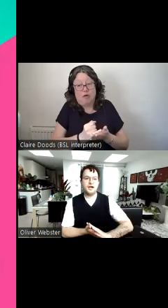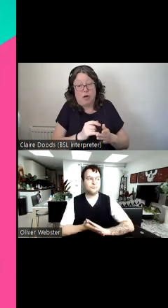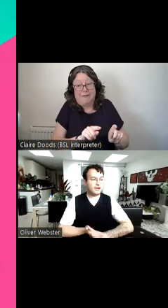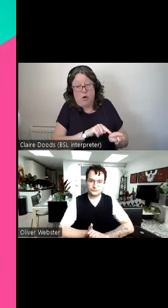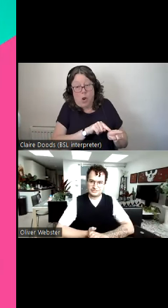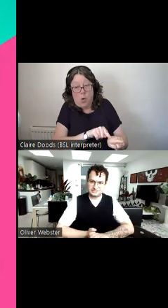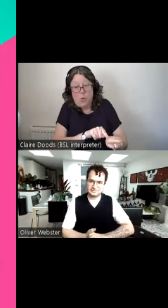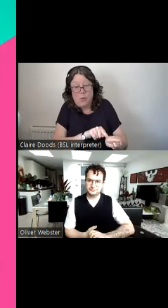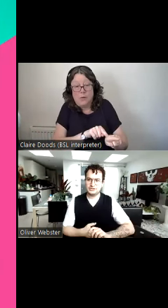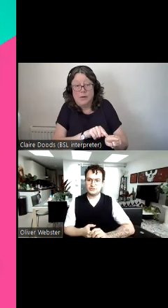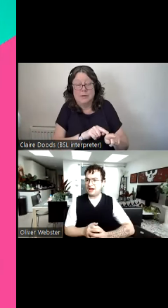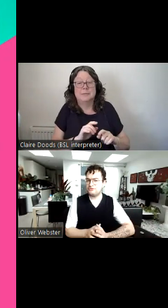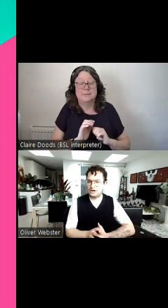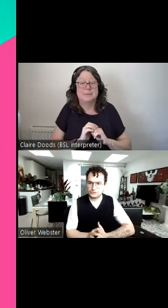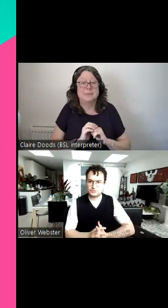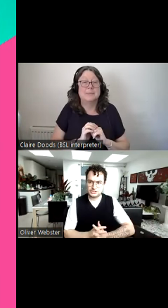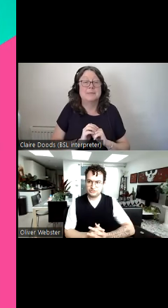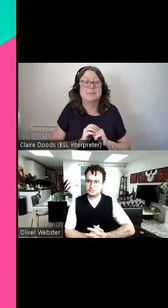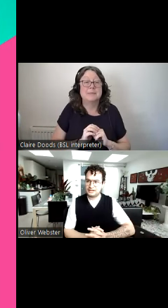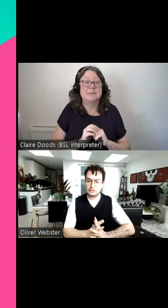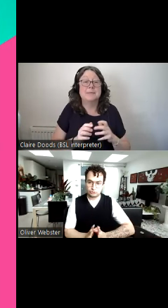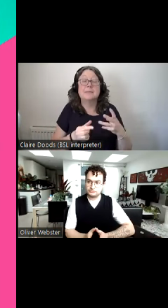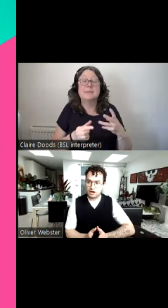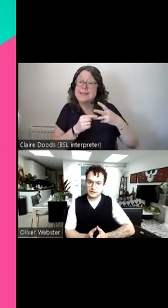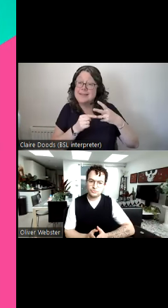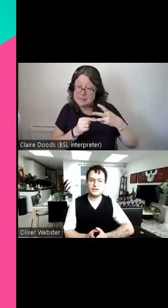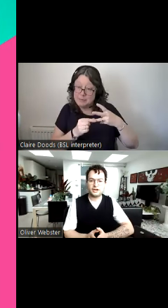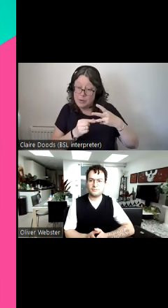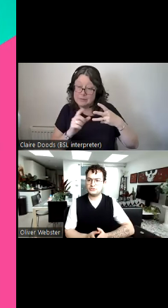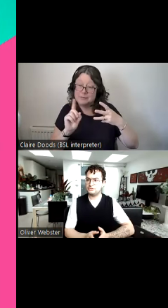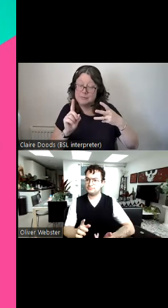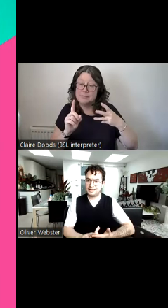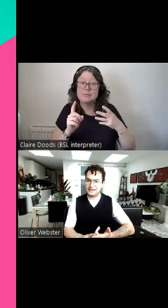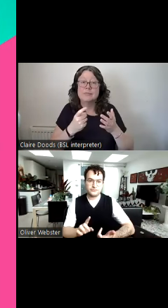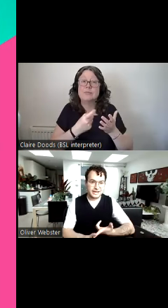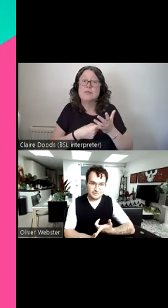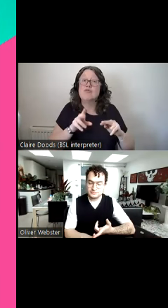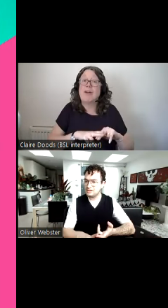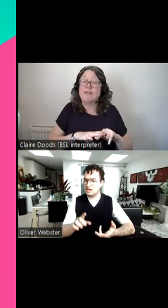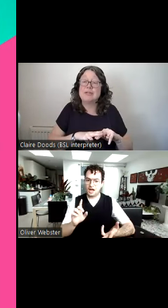References. Having a reference material saves a lot of time when it comes to the spelling of names,